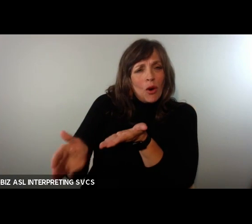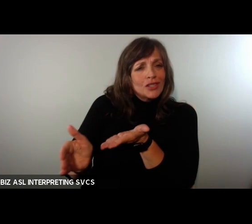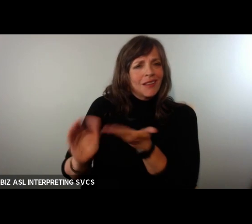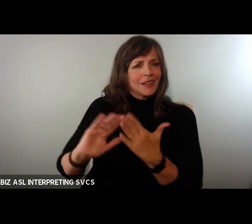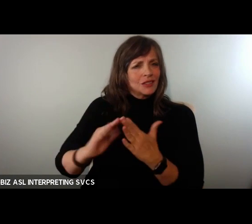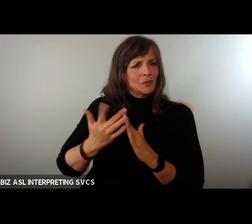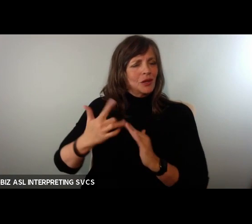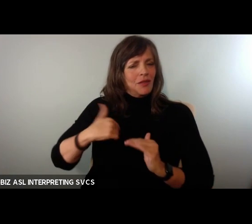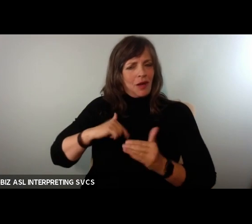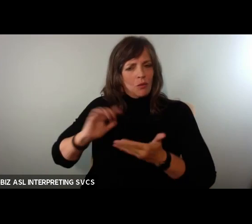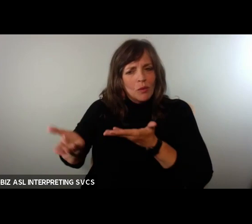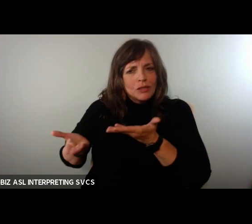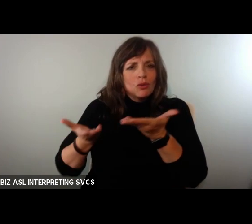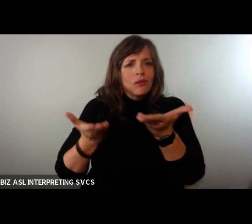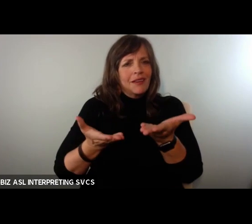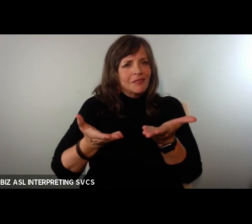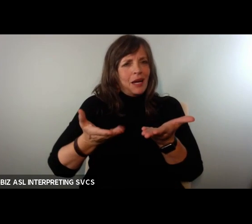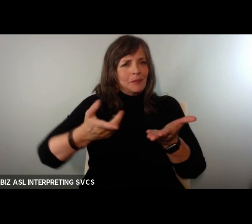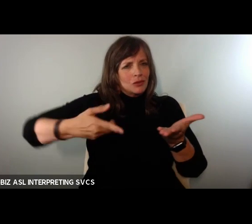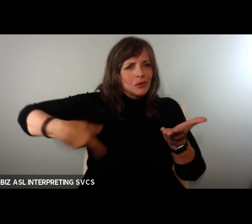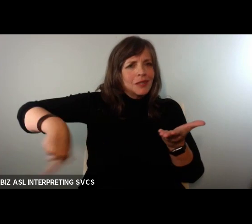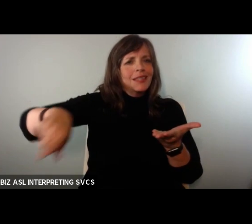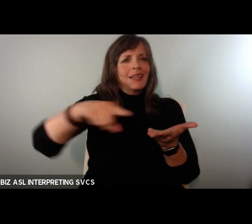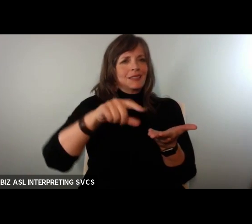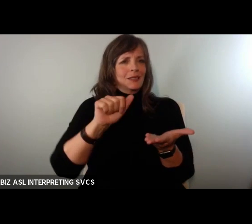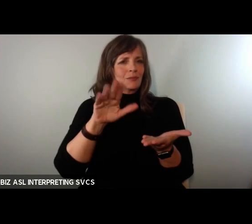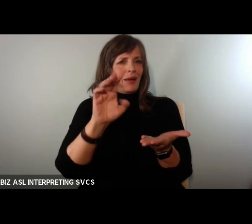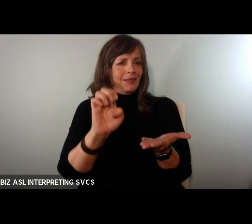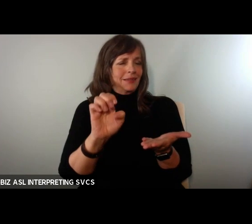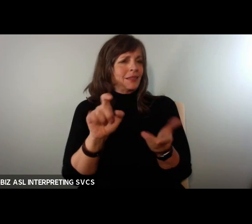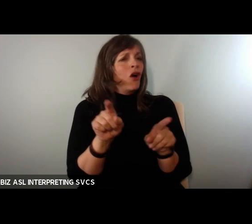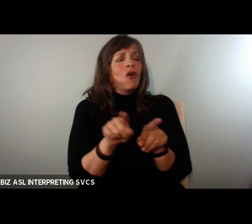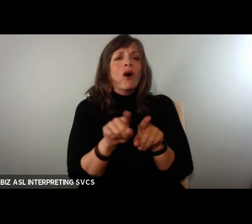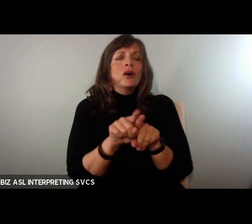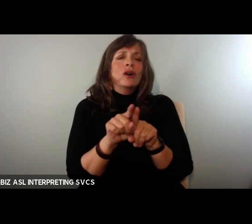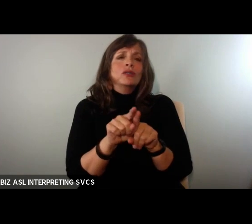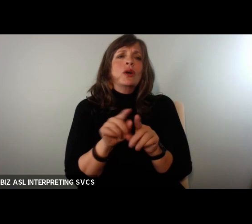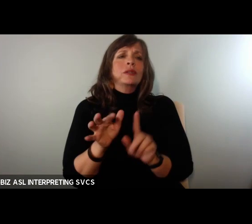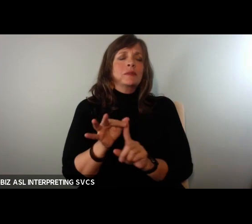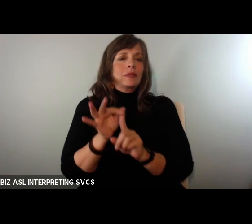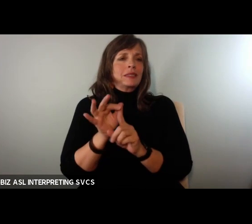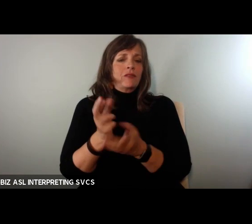there are additional resources, as Nicole said, that will be named at the end in terms of different